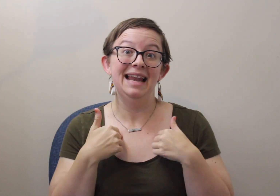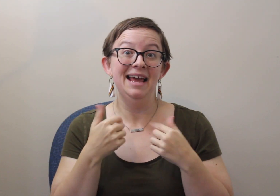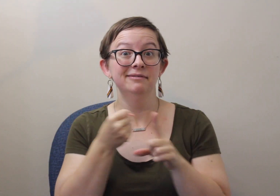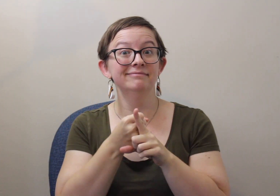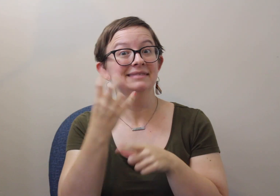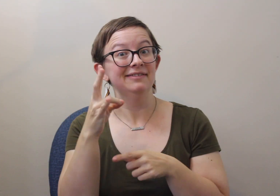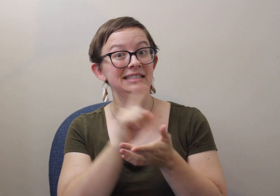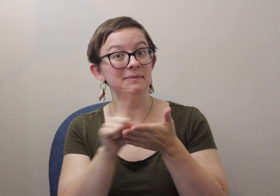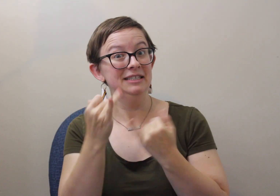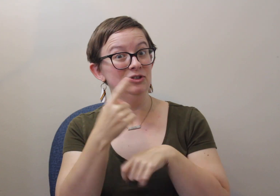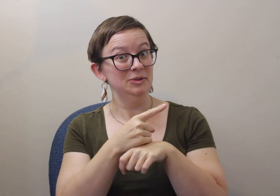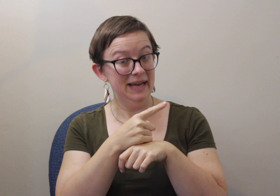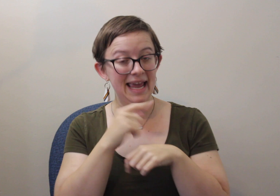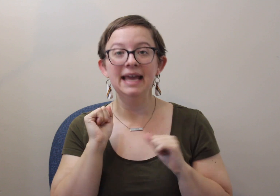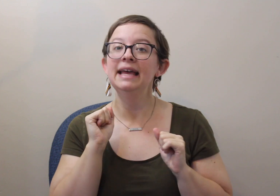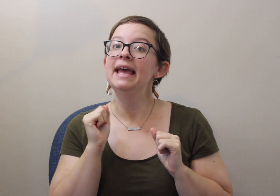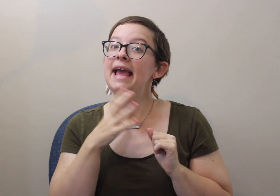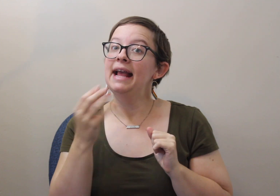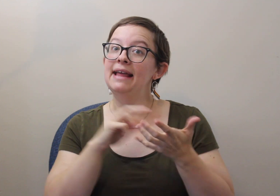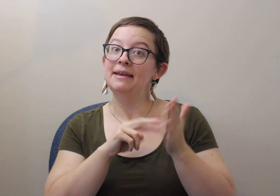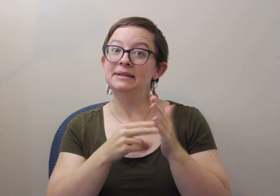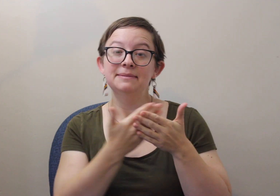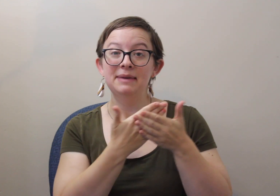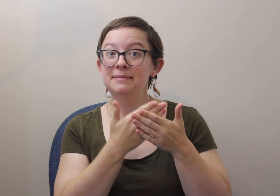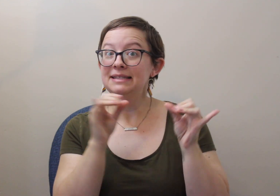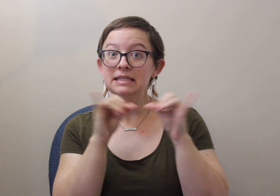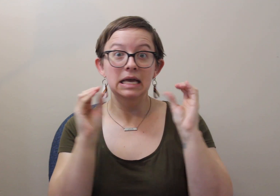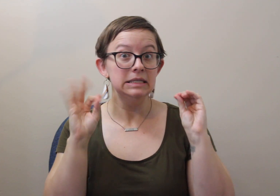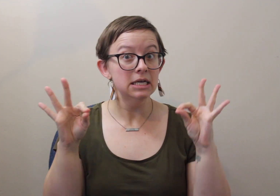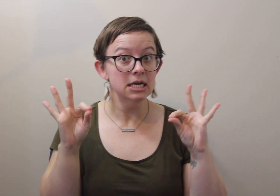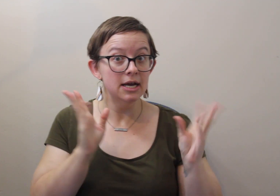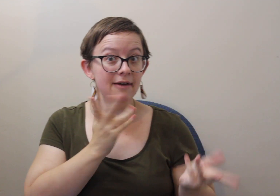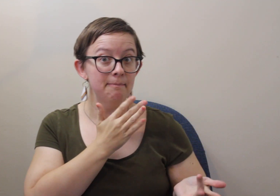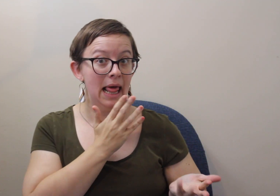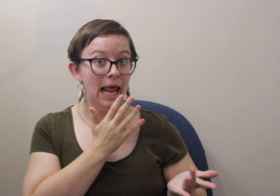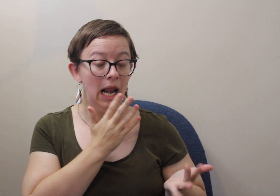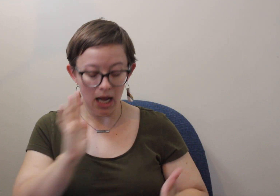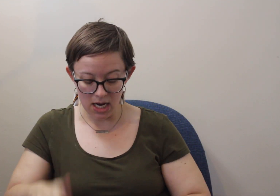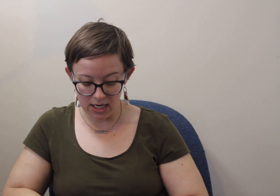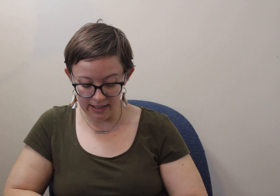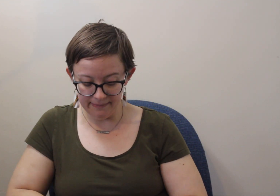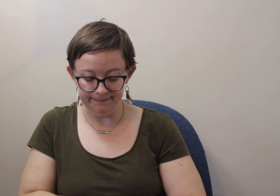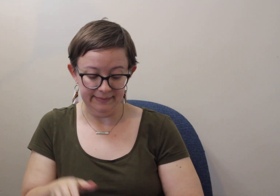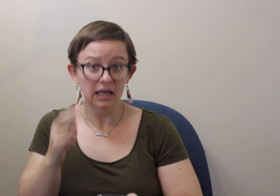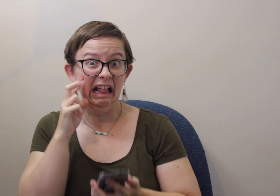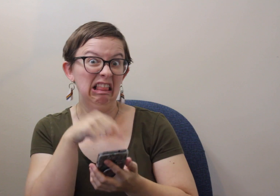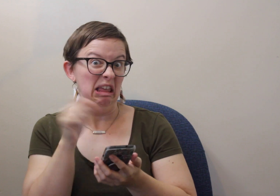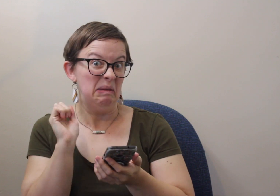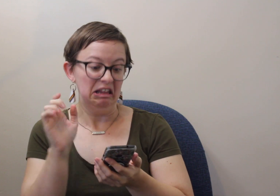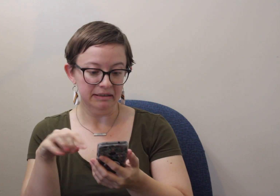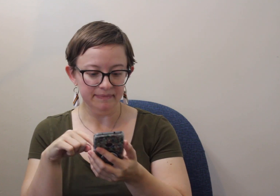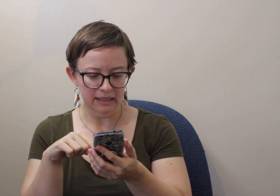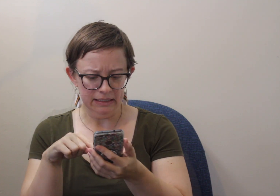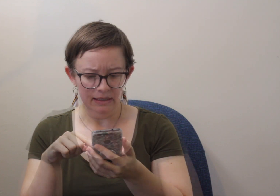Okay, so I am 17 weeks today and that means the baby is the size of... let me take a look.